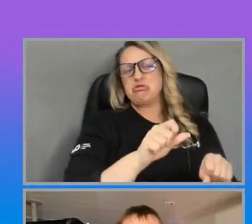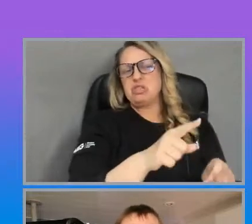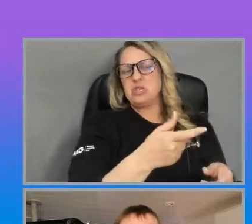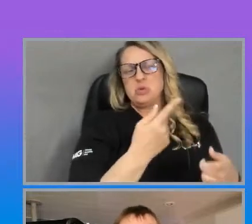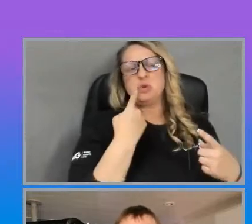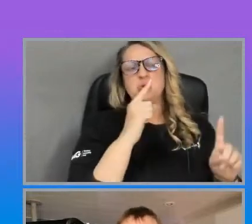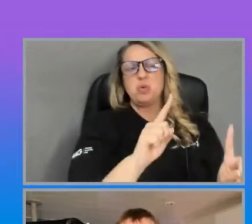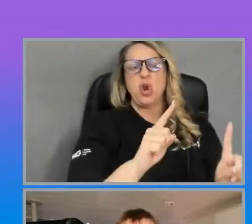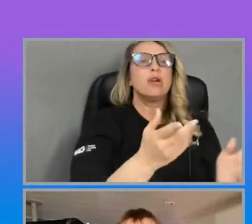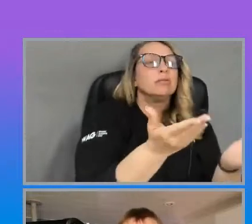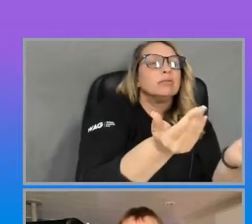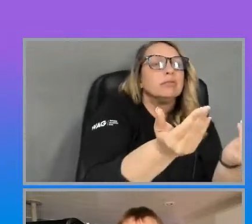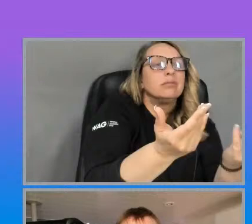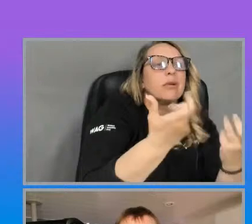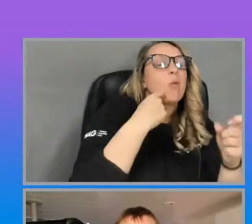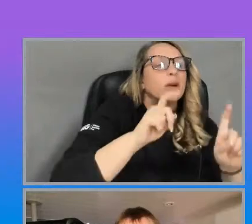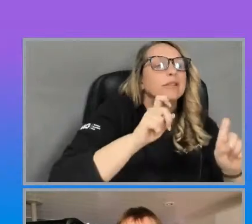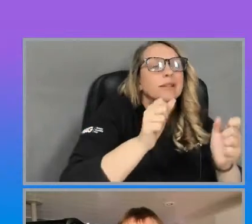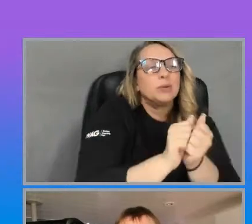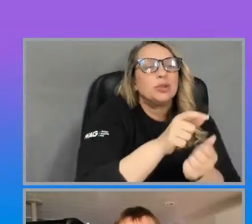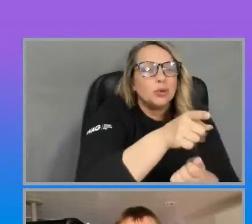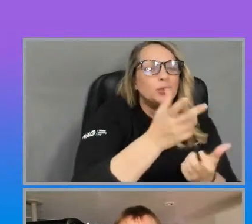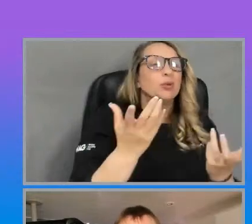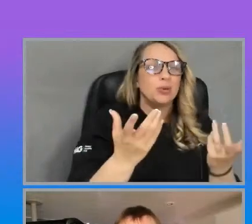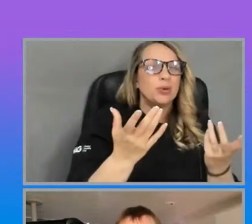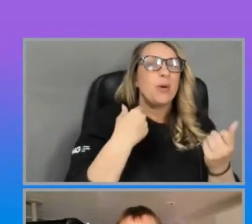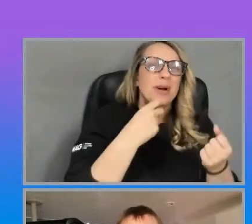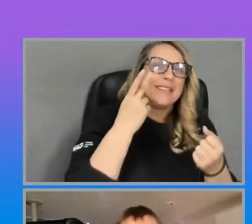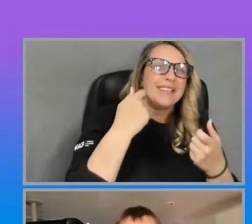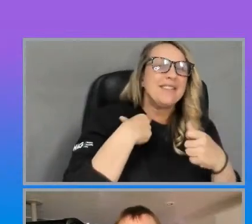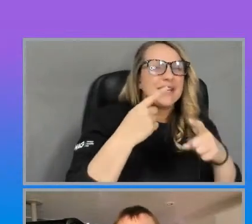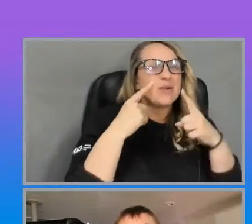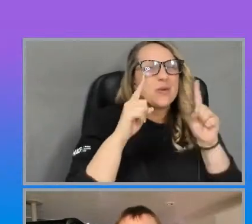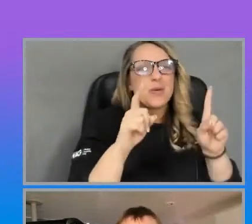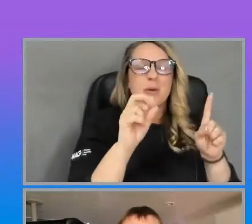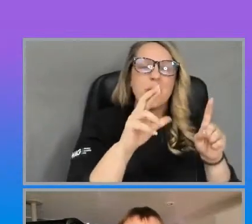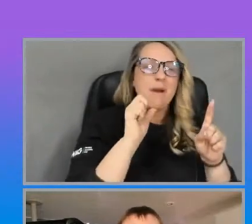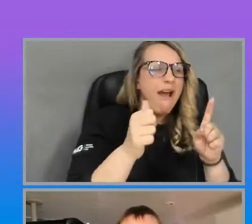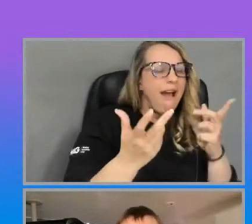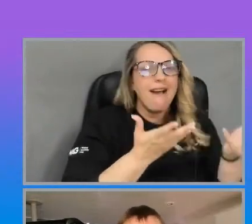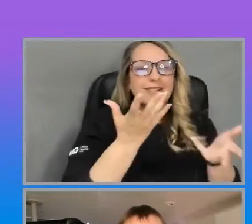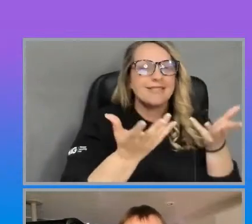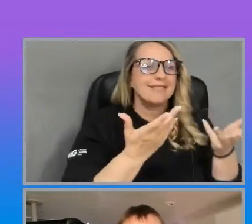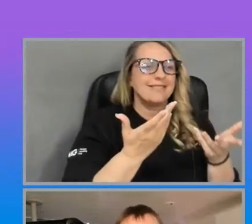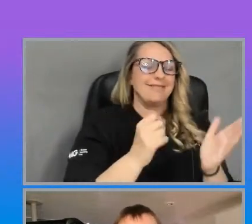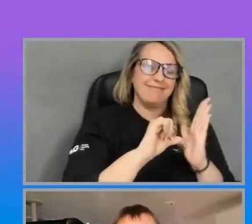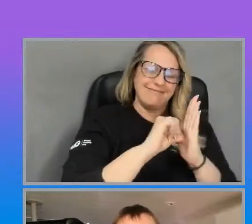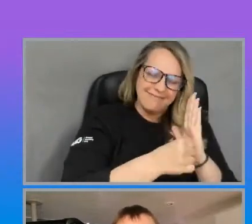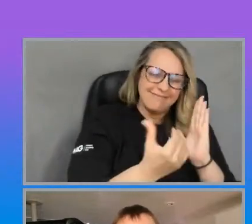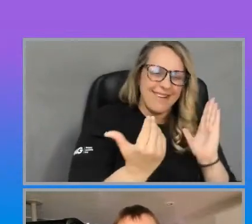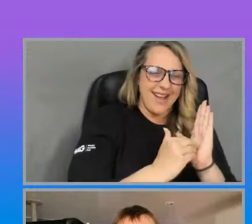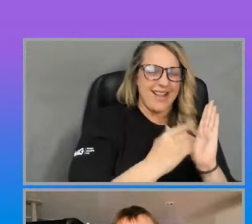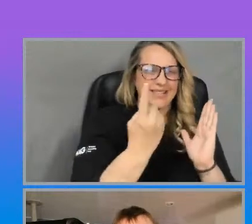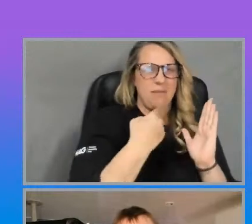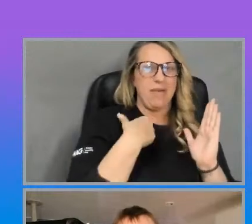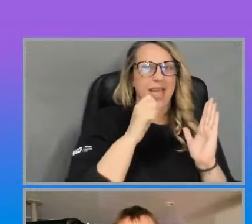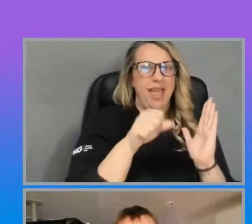those two because then I can test them out. I can, you know, see if I can get it to work or